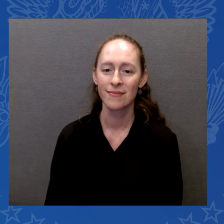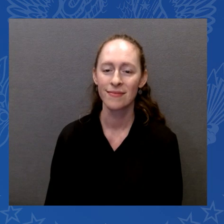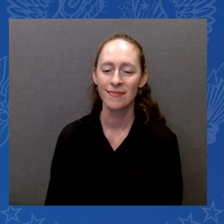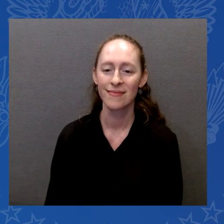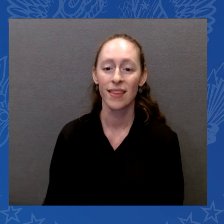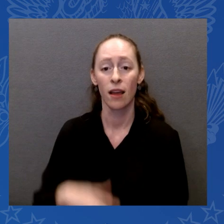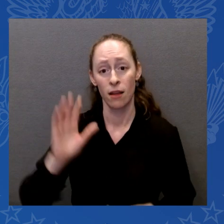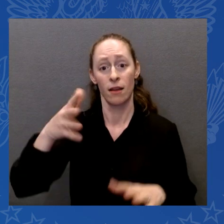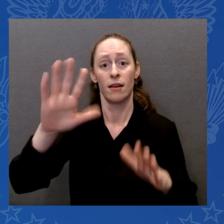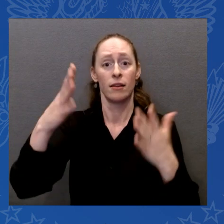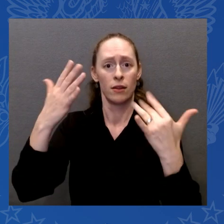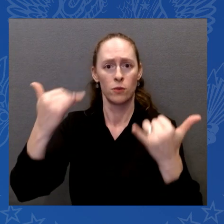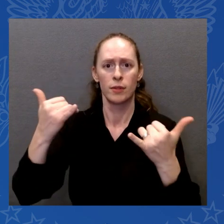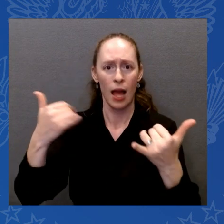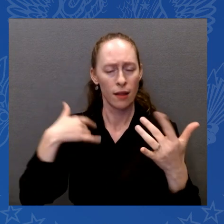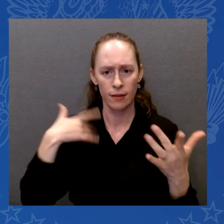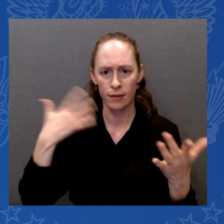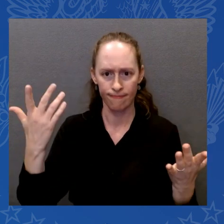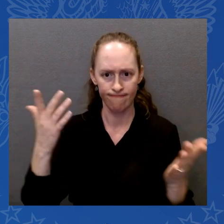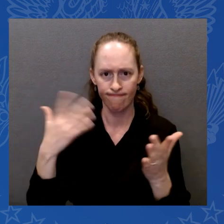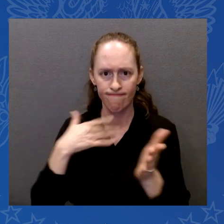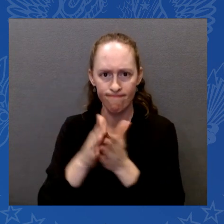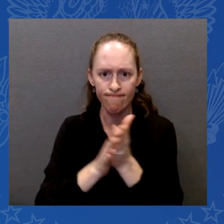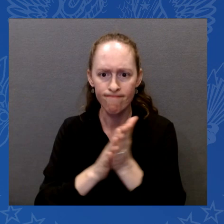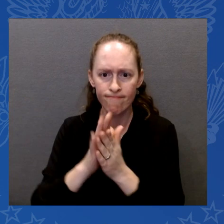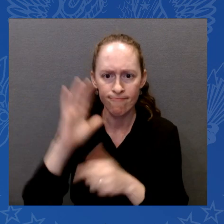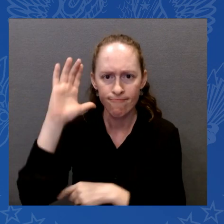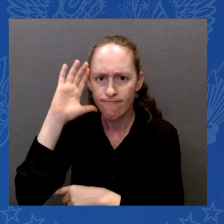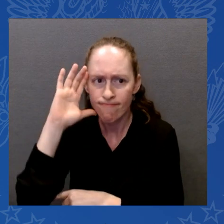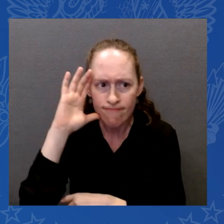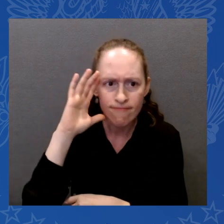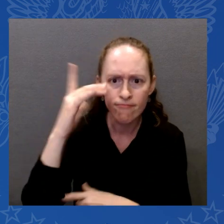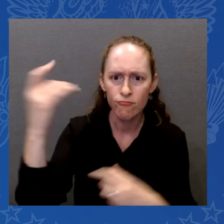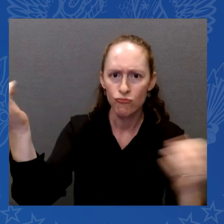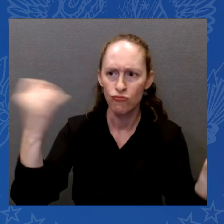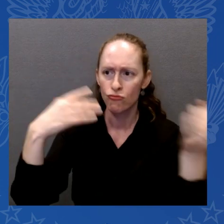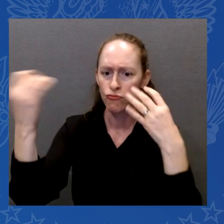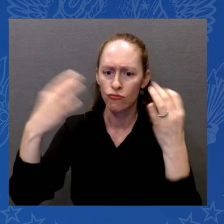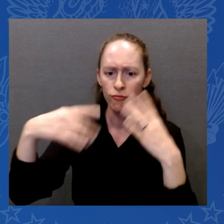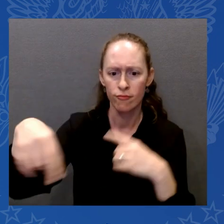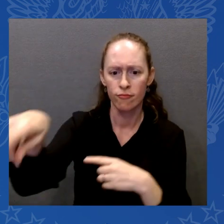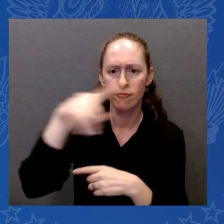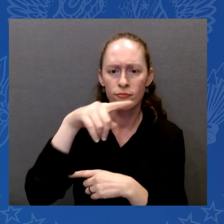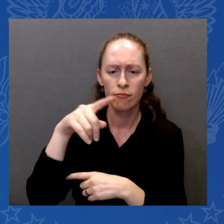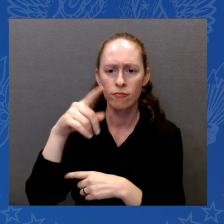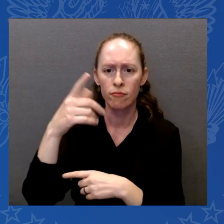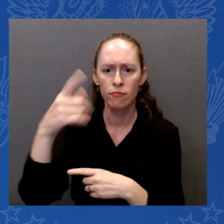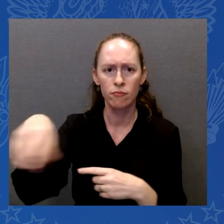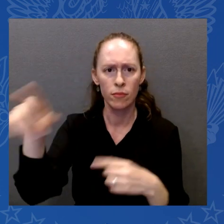on their medical practice and on their patients. But first I'd like to turn it over to you, Madam Vice President, to get us started.